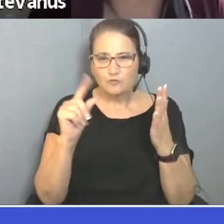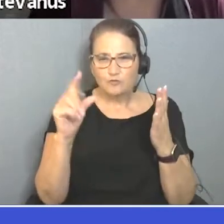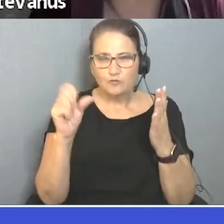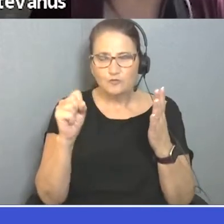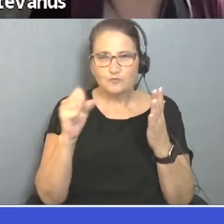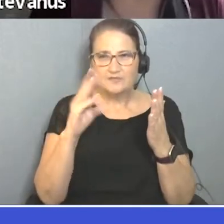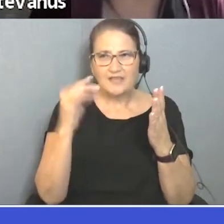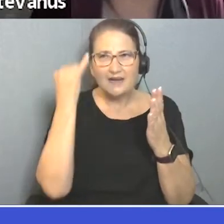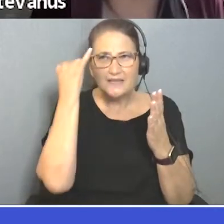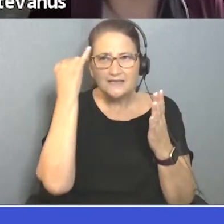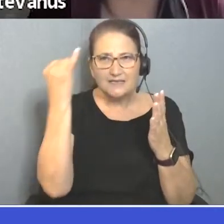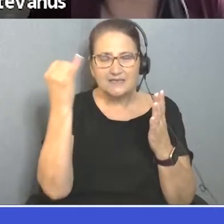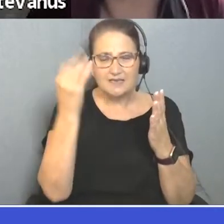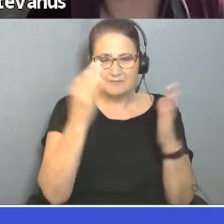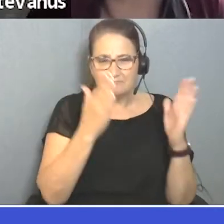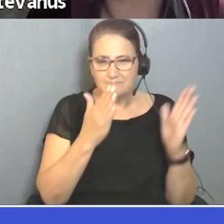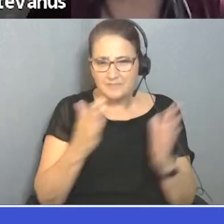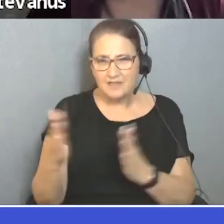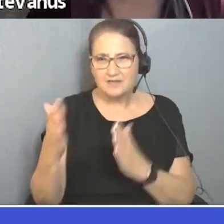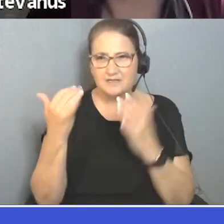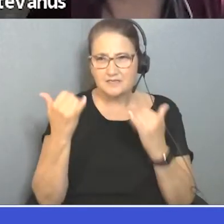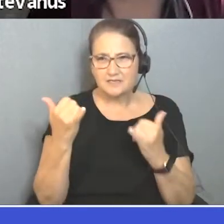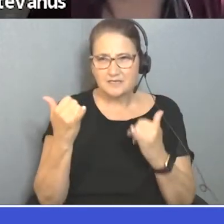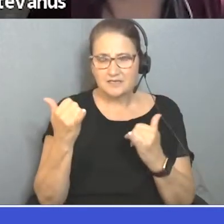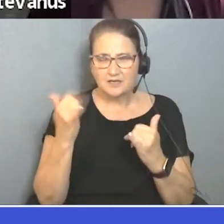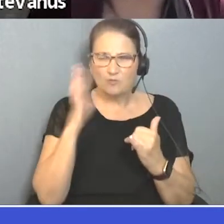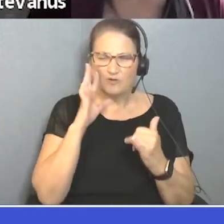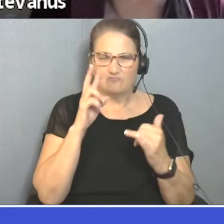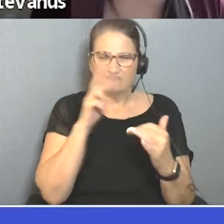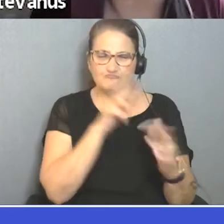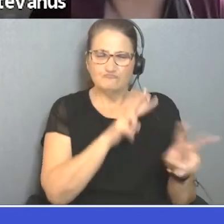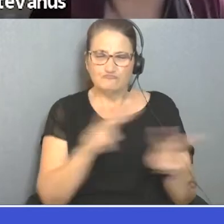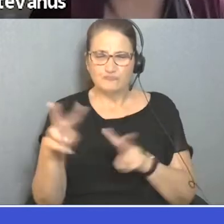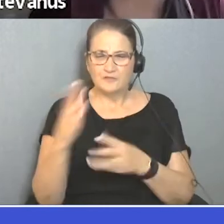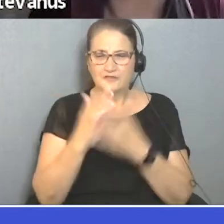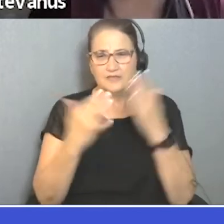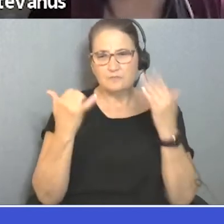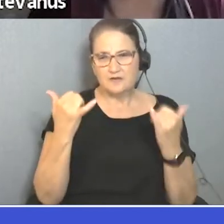frameworks really today. We'll preview some of those today.